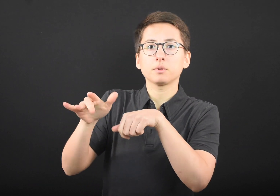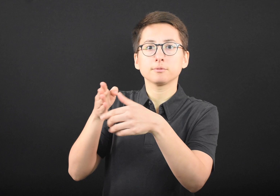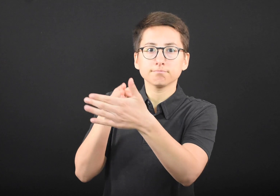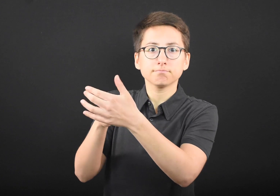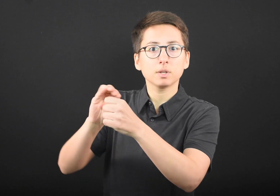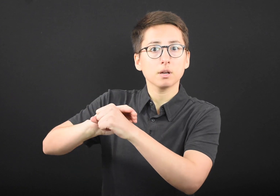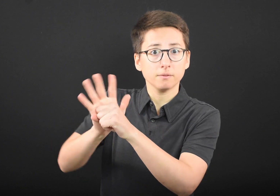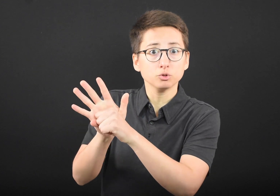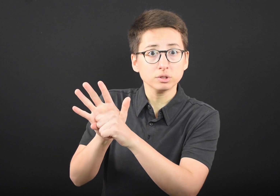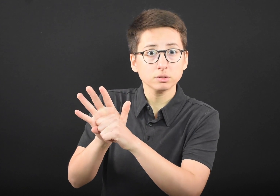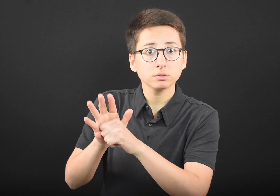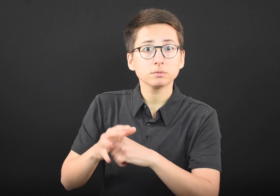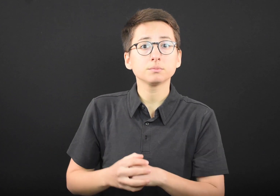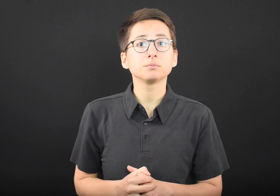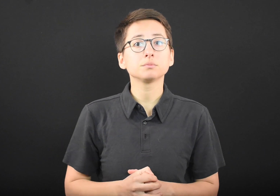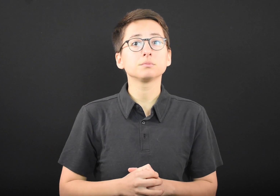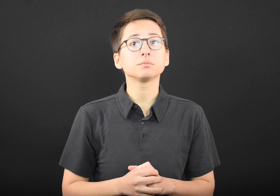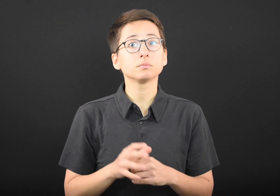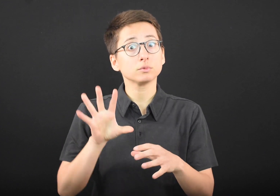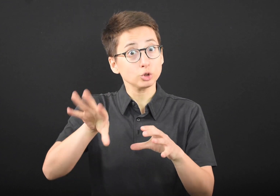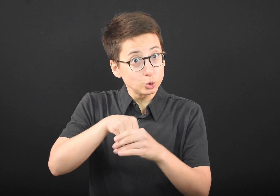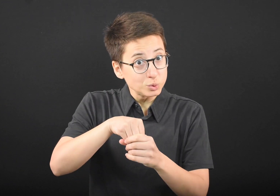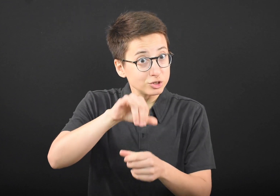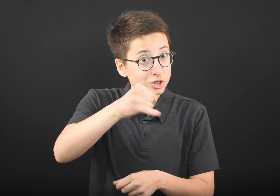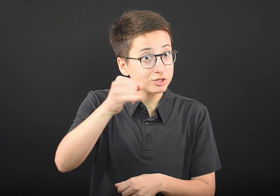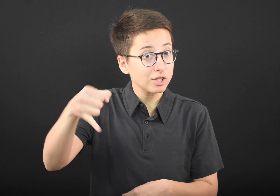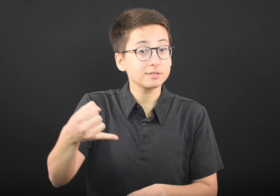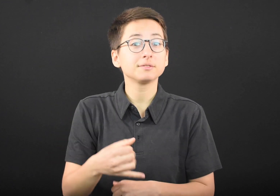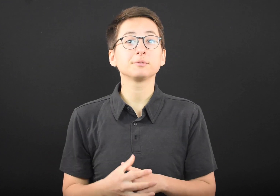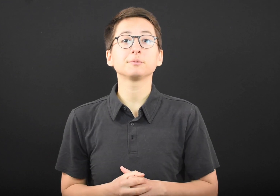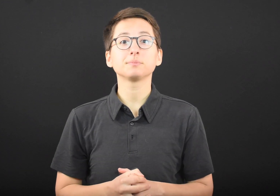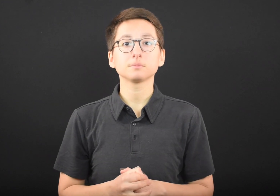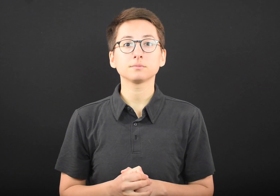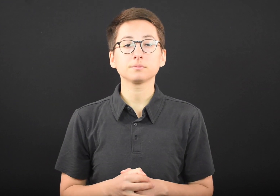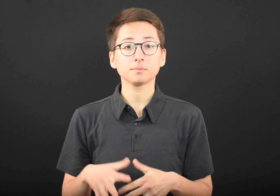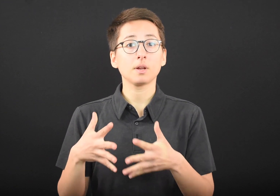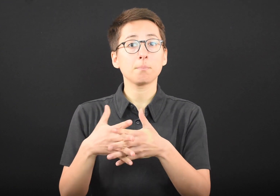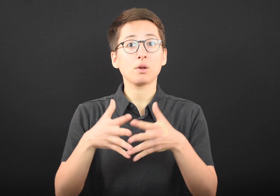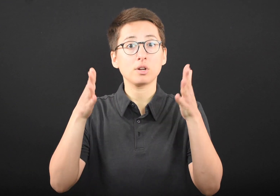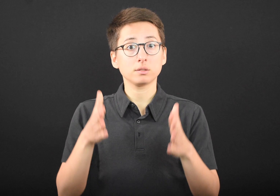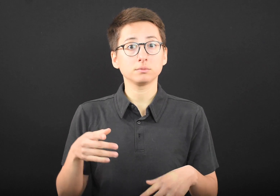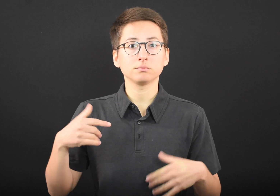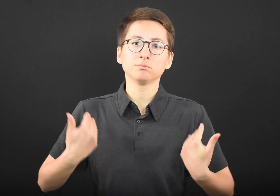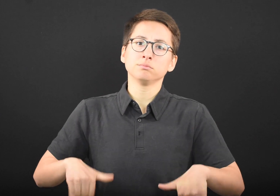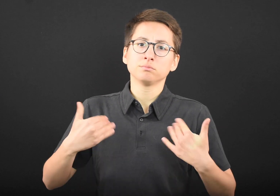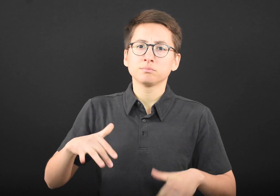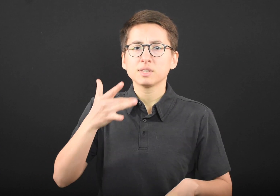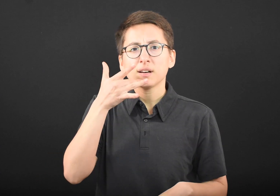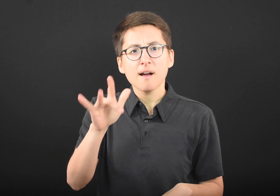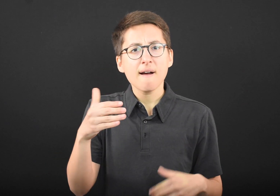again include the Johnson & Johnson vaccine. ● Americans are fortunate to have three safe